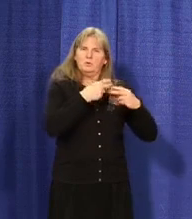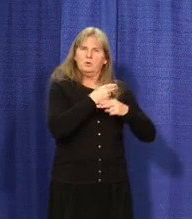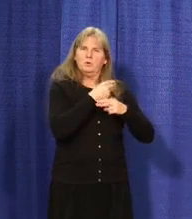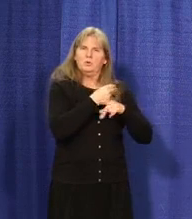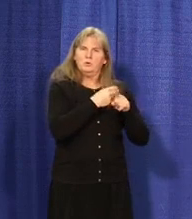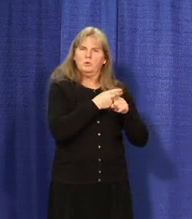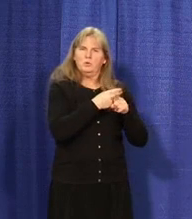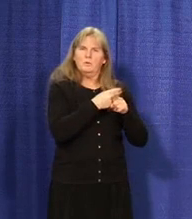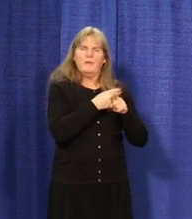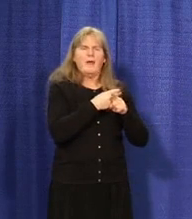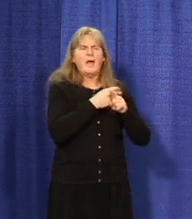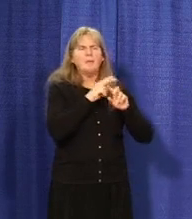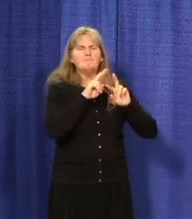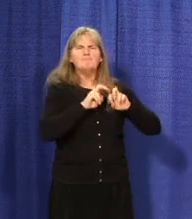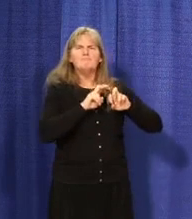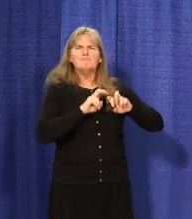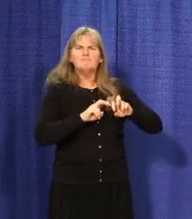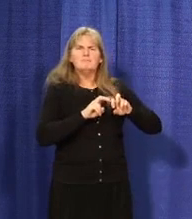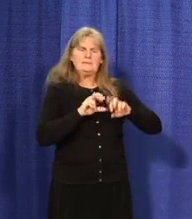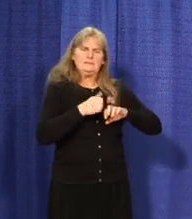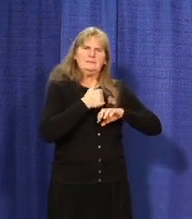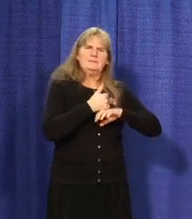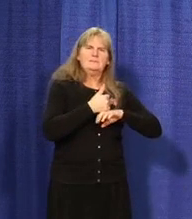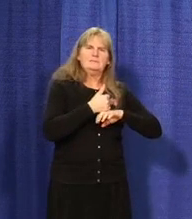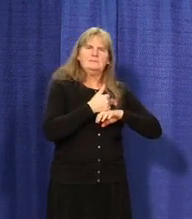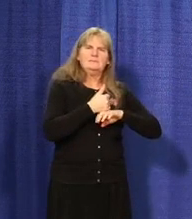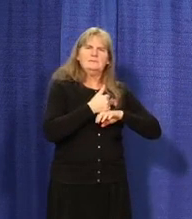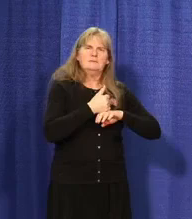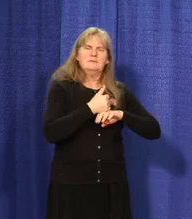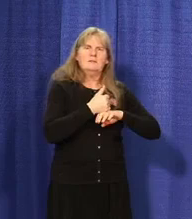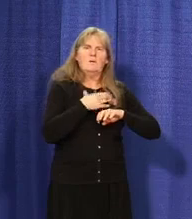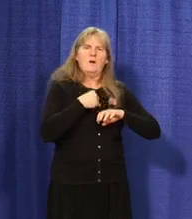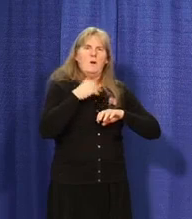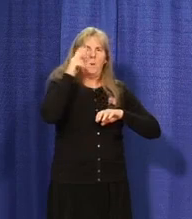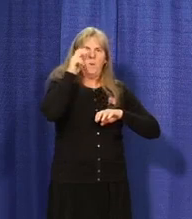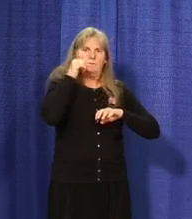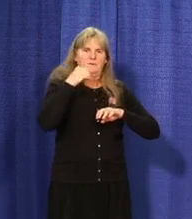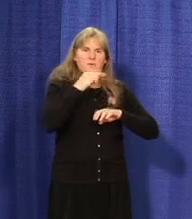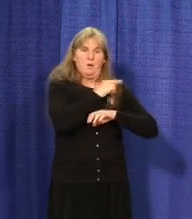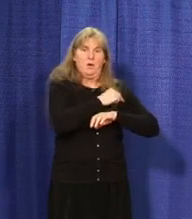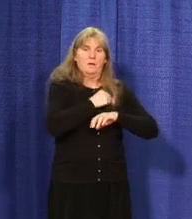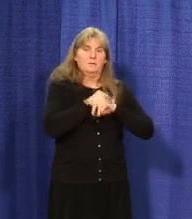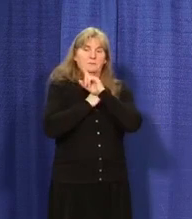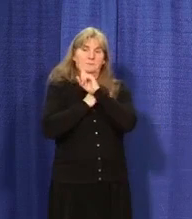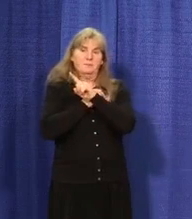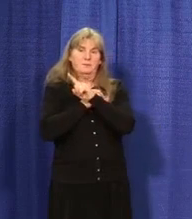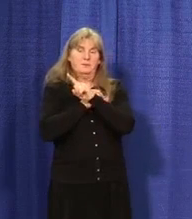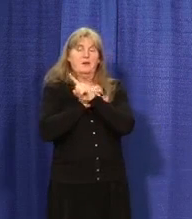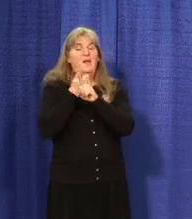that is the analyser, that is in place at Whitehorse Hospital and that is not a machine that a